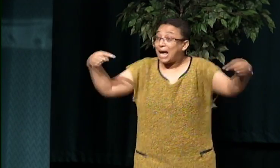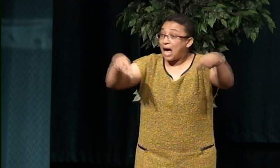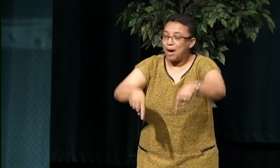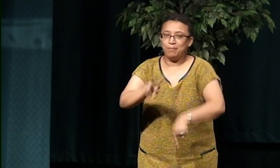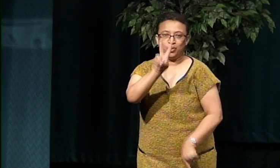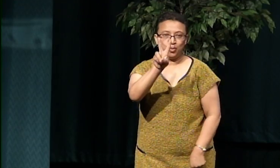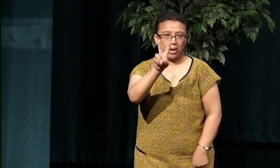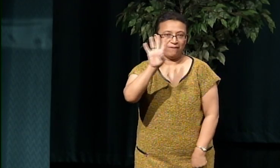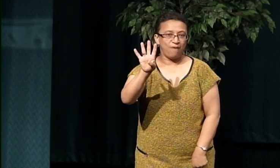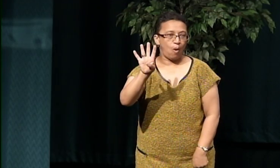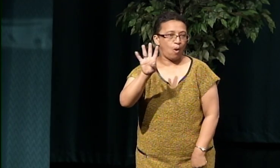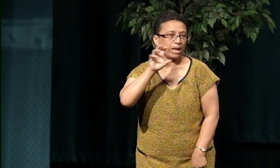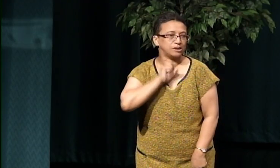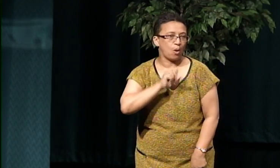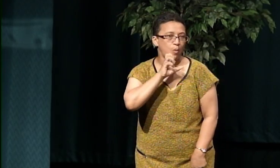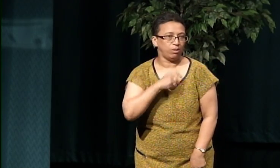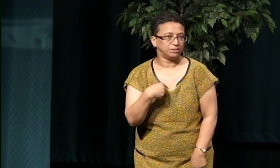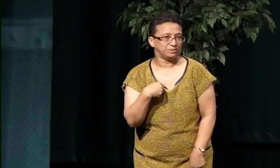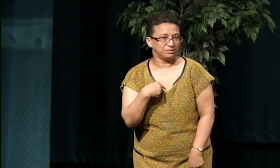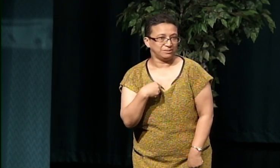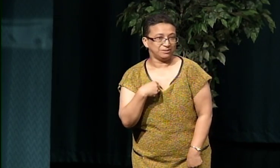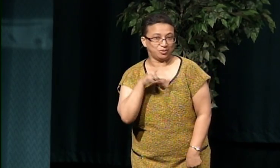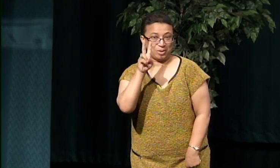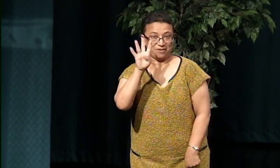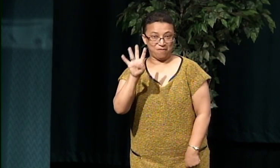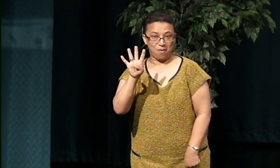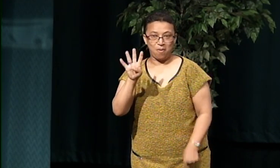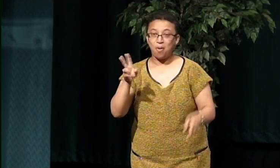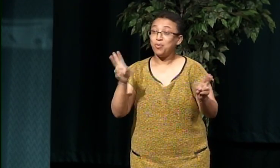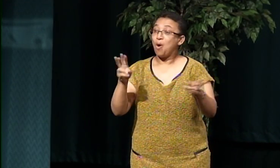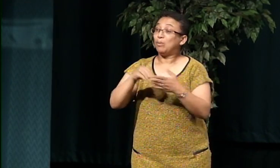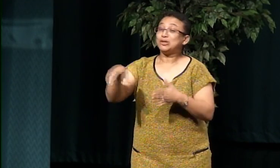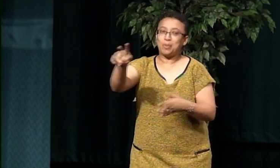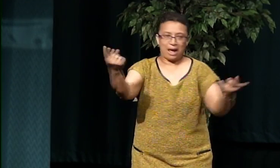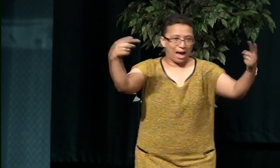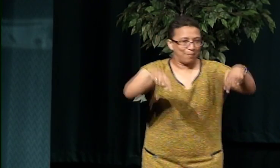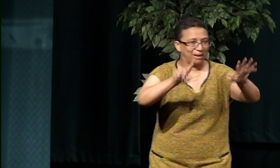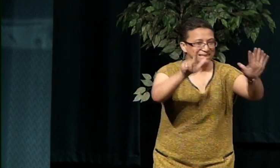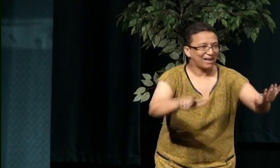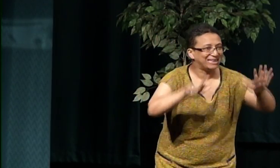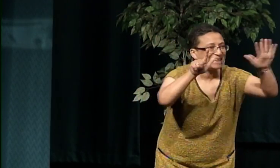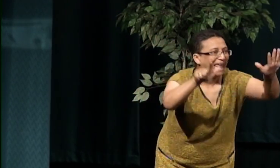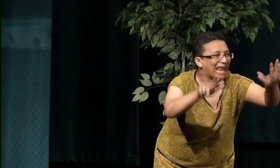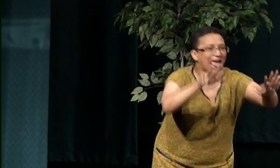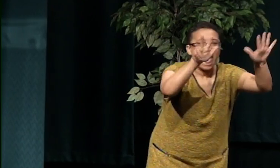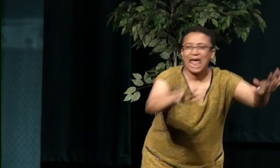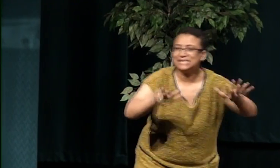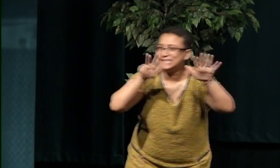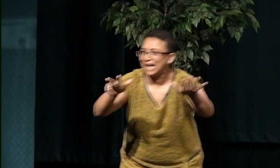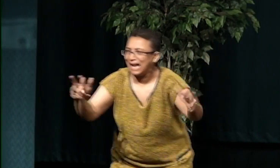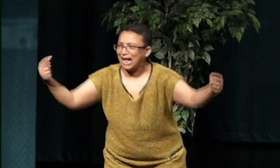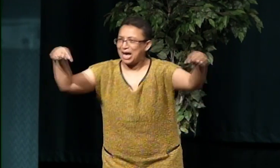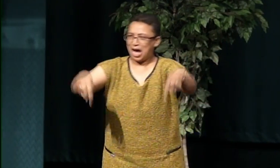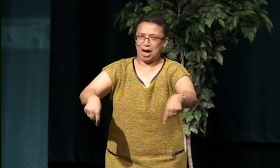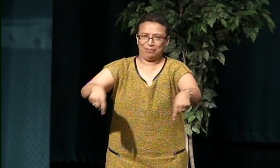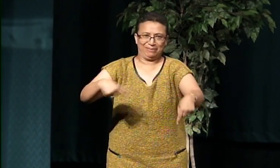I came here at the age of 24. Now remember most of you come to college